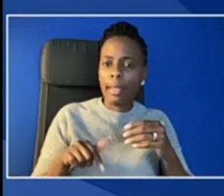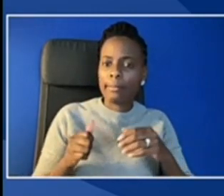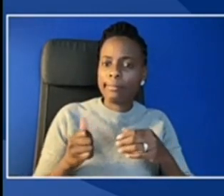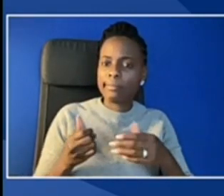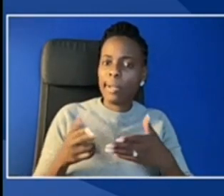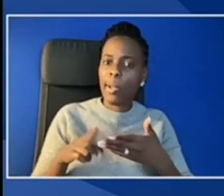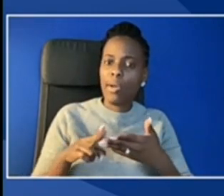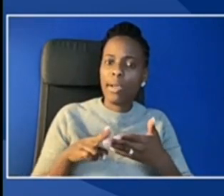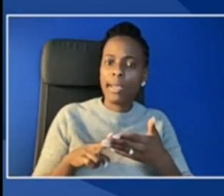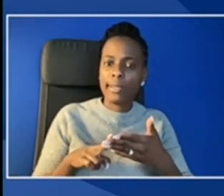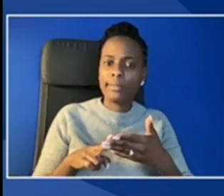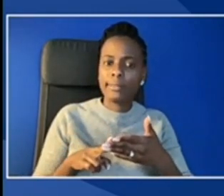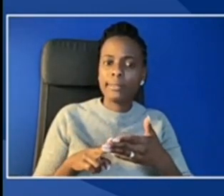get the zoom message that you're being